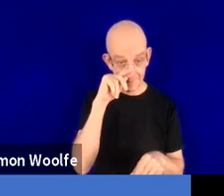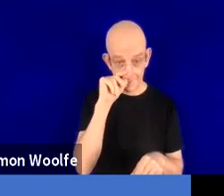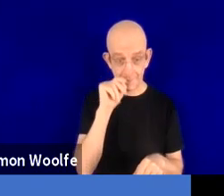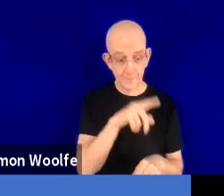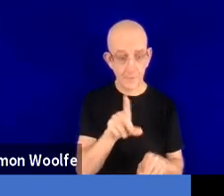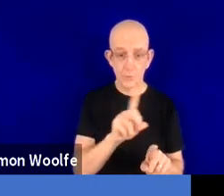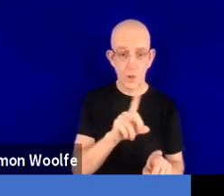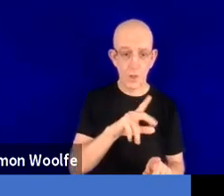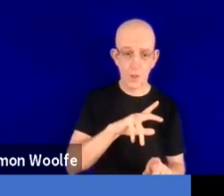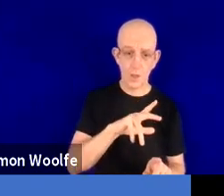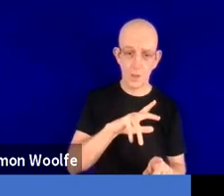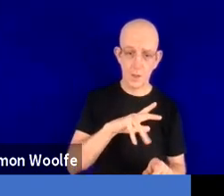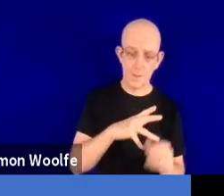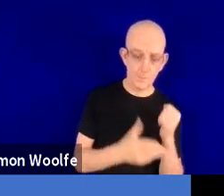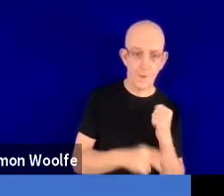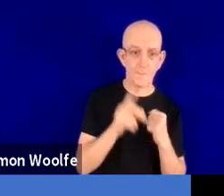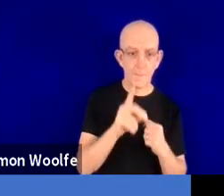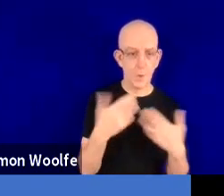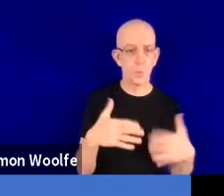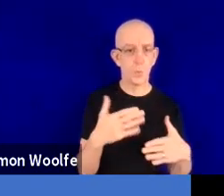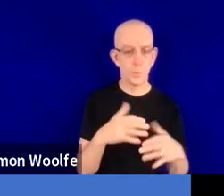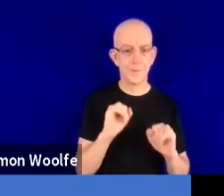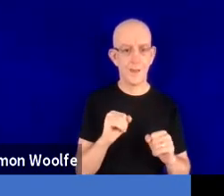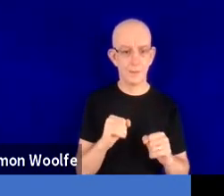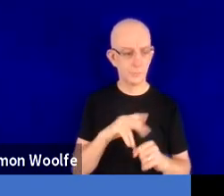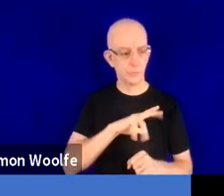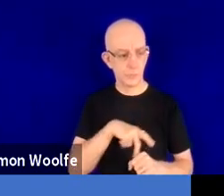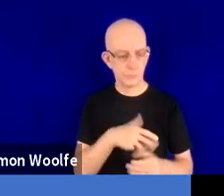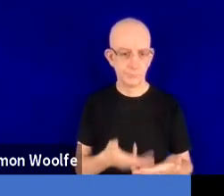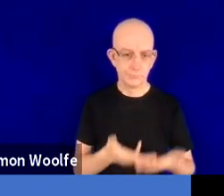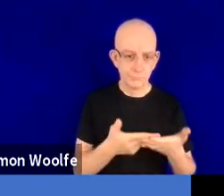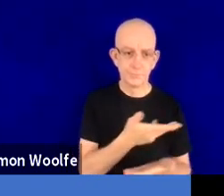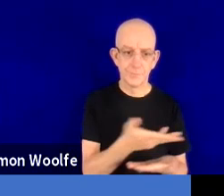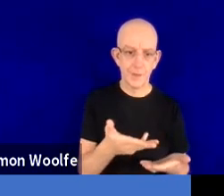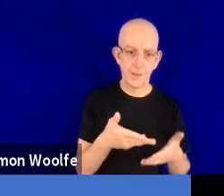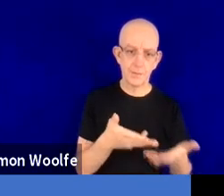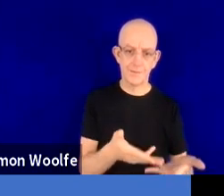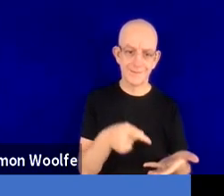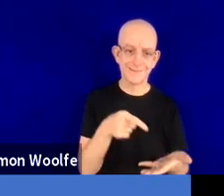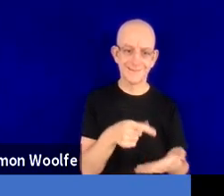Other element that were mentioned by Charles, the healthcare aspect which is a significant source of extra cost